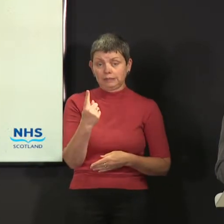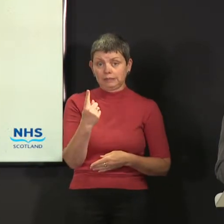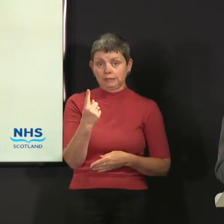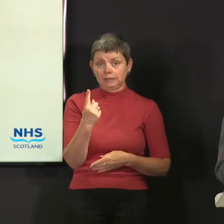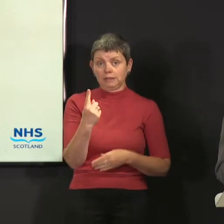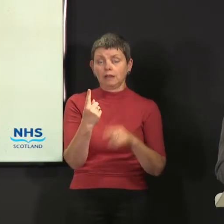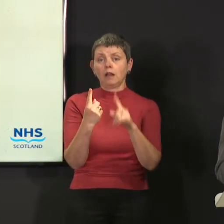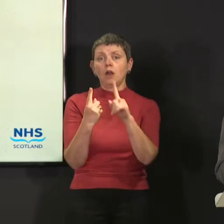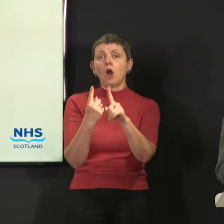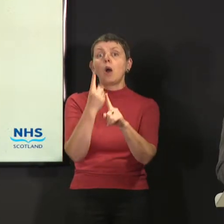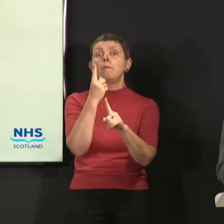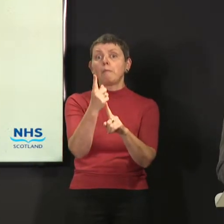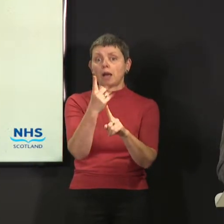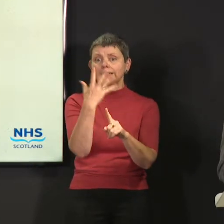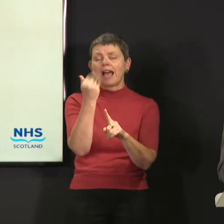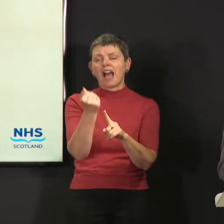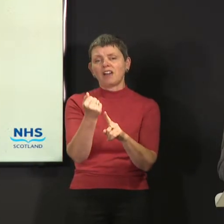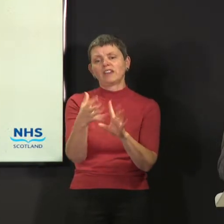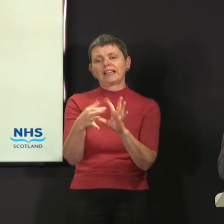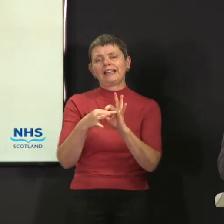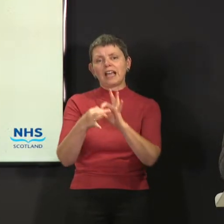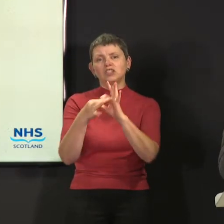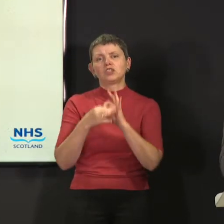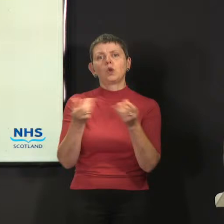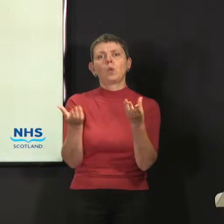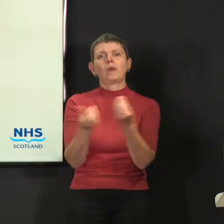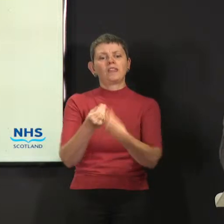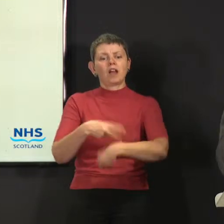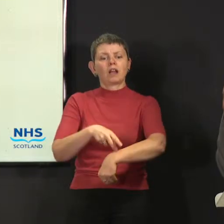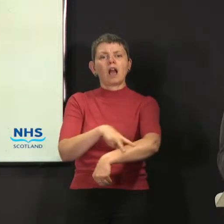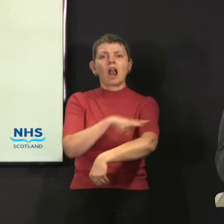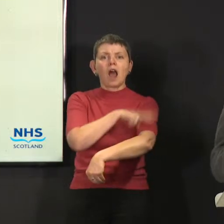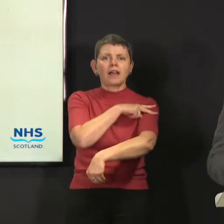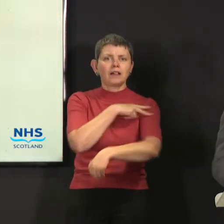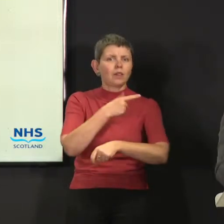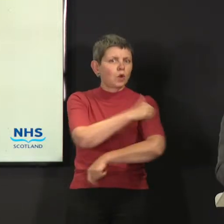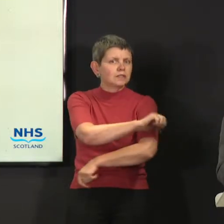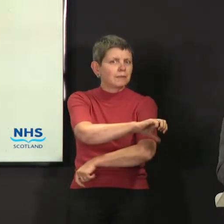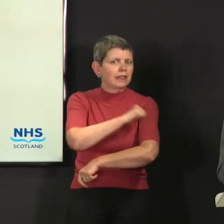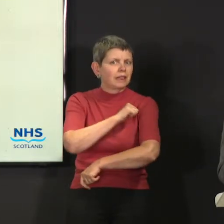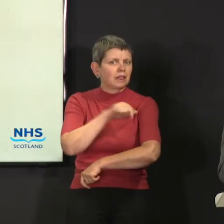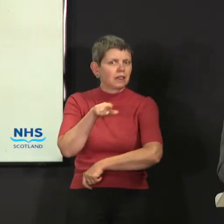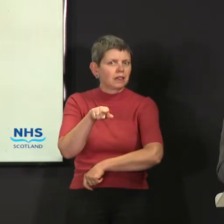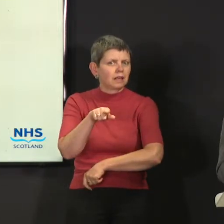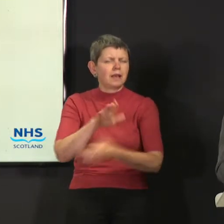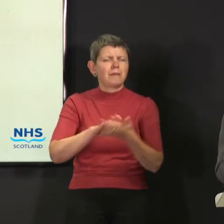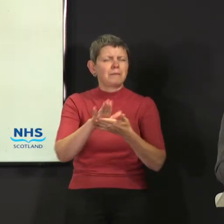the Carlisle hospital so in that sense we're counting it as one outbreak across